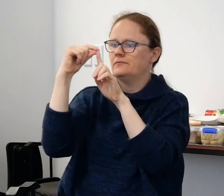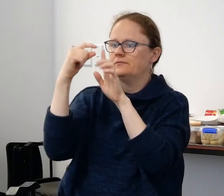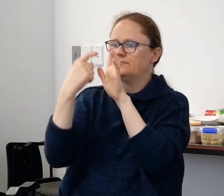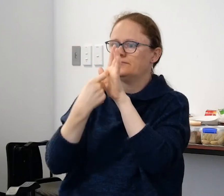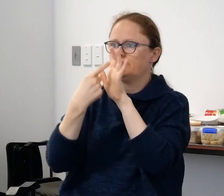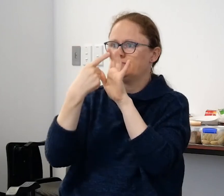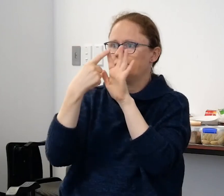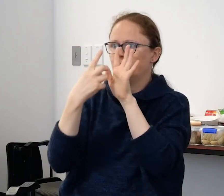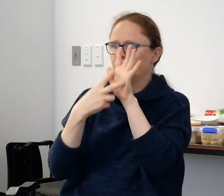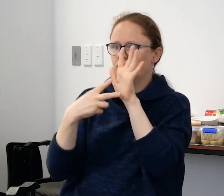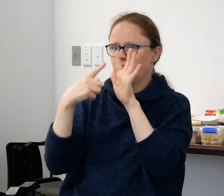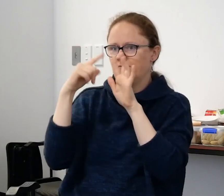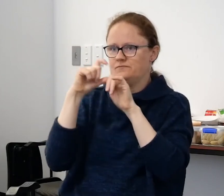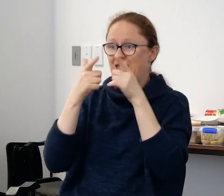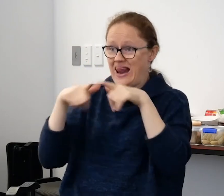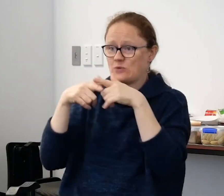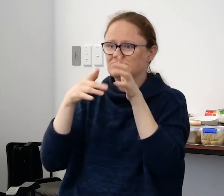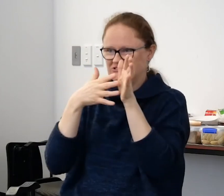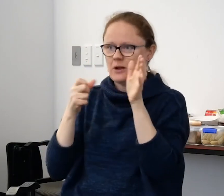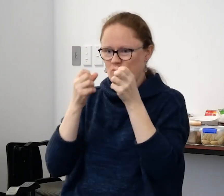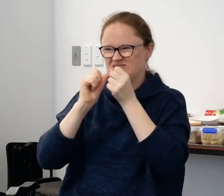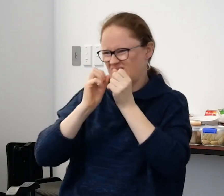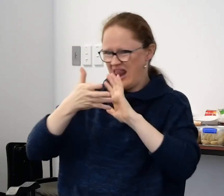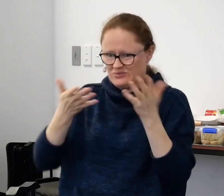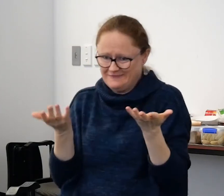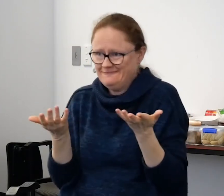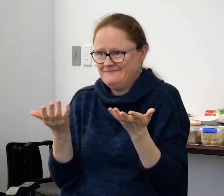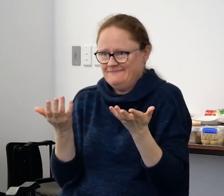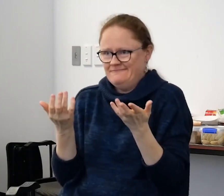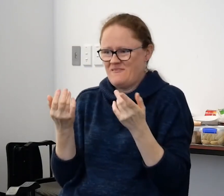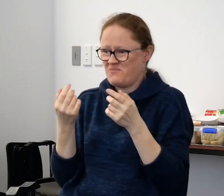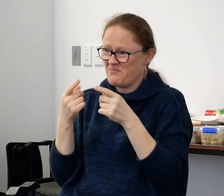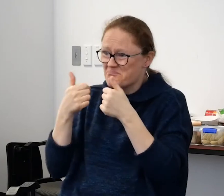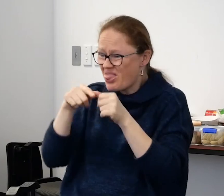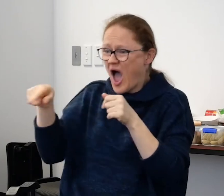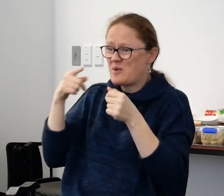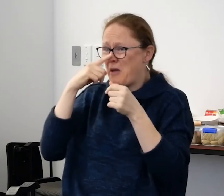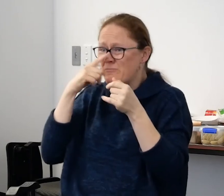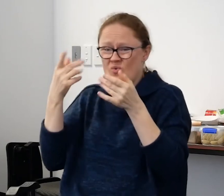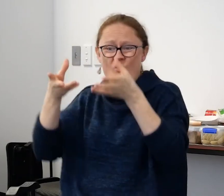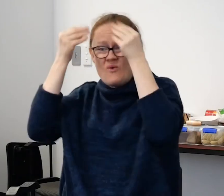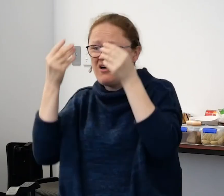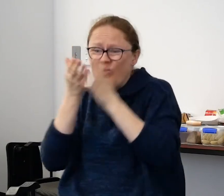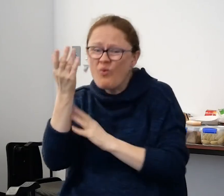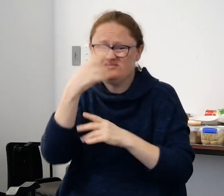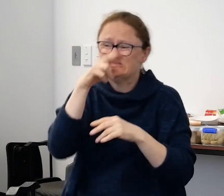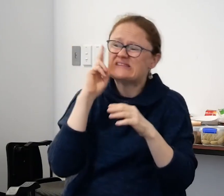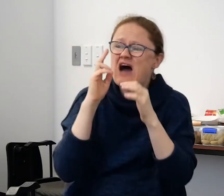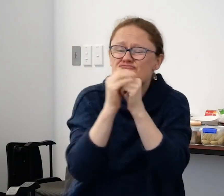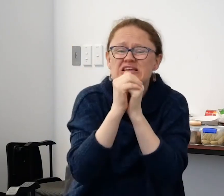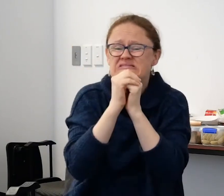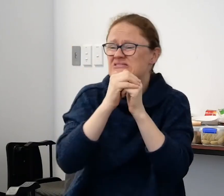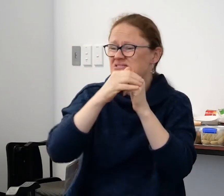It's a big problem. So they might have their friends that they hang out with